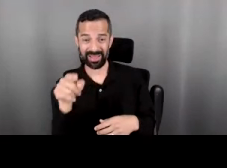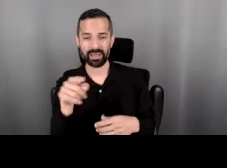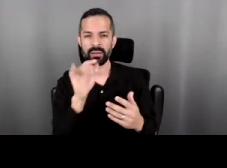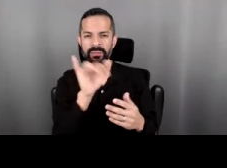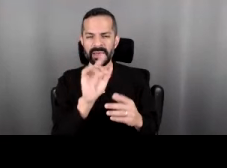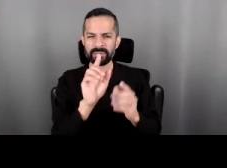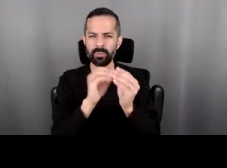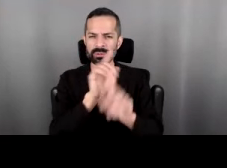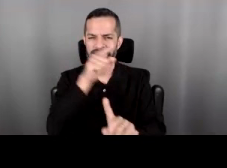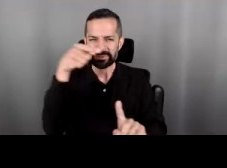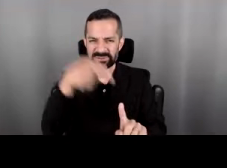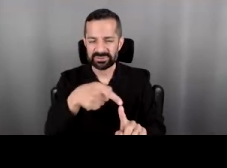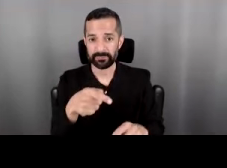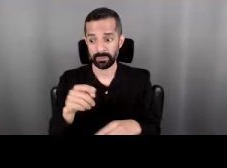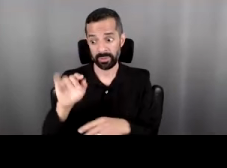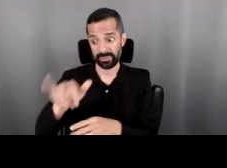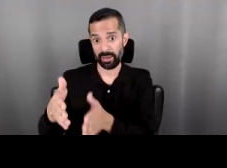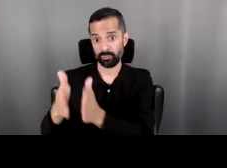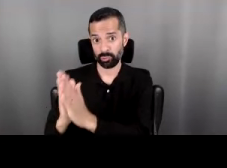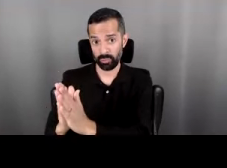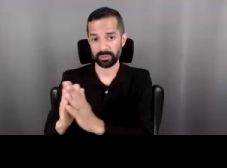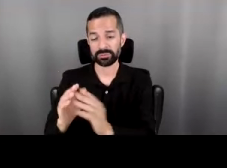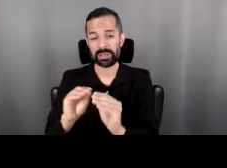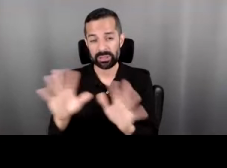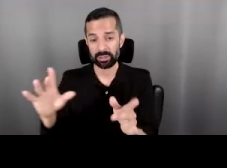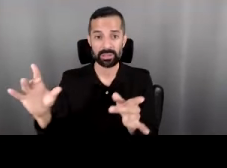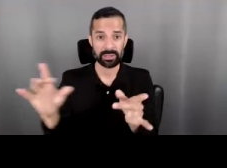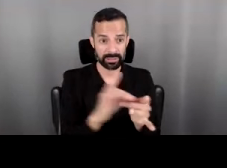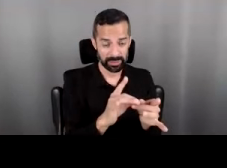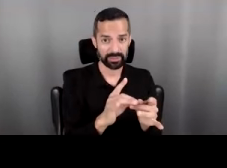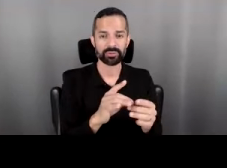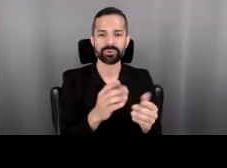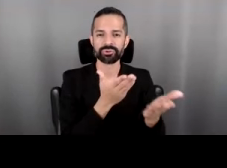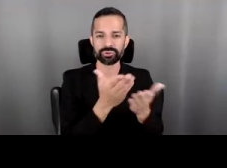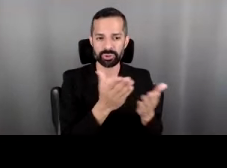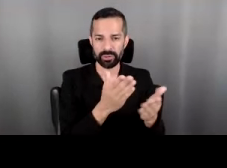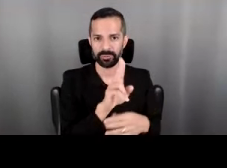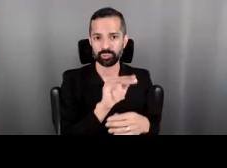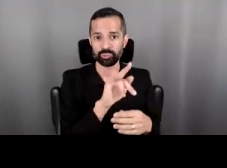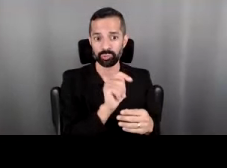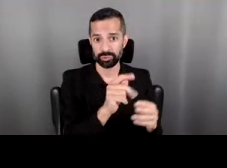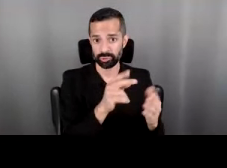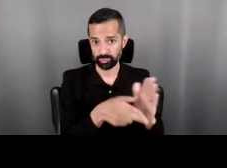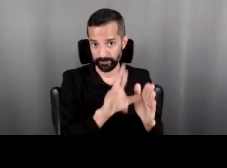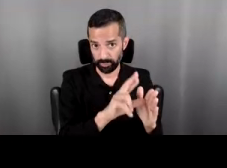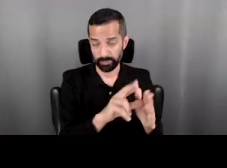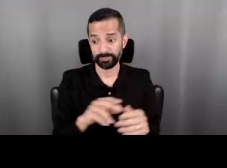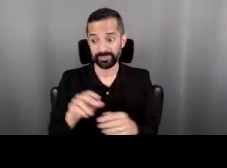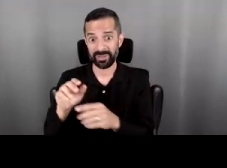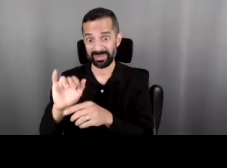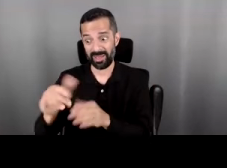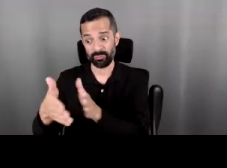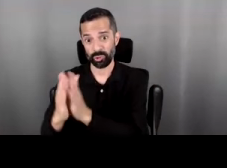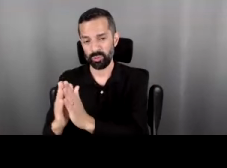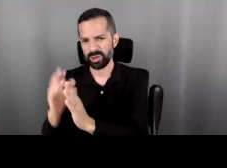is the request clearly linked in a program review/service unit review? Does the rationale for the request clearly describe how the resource